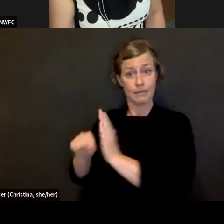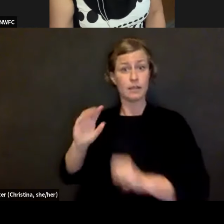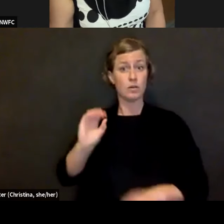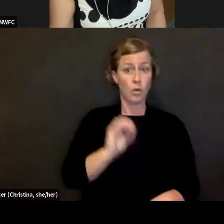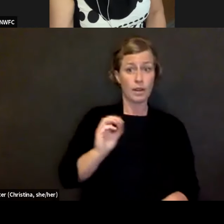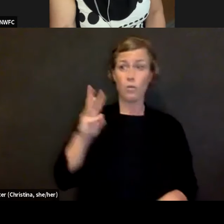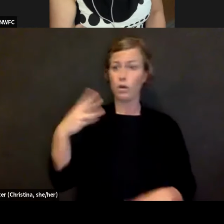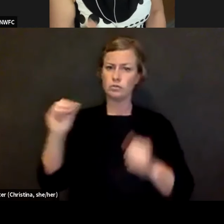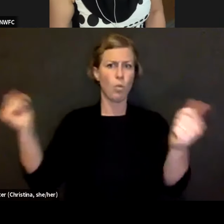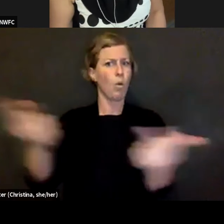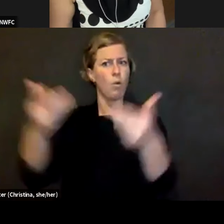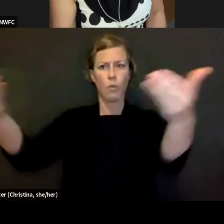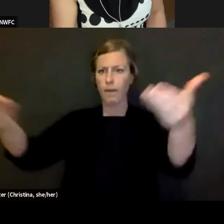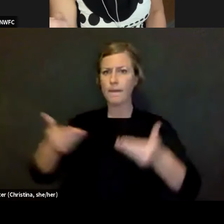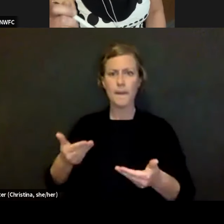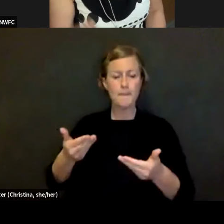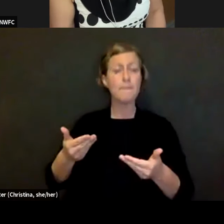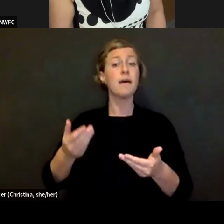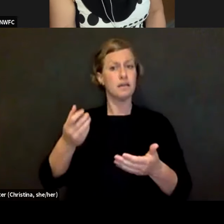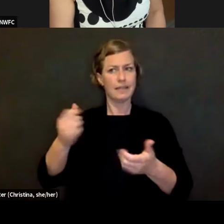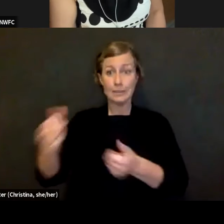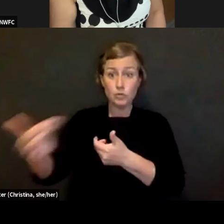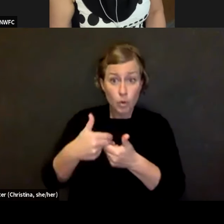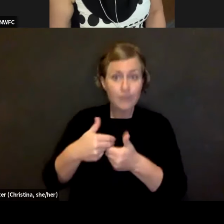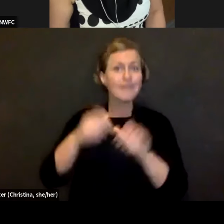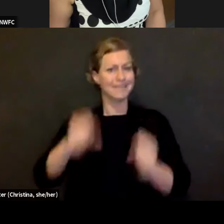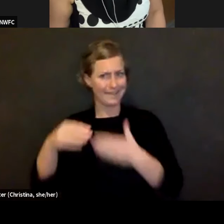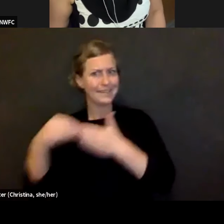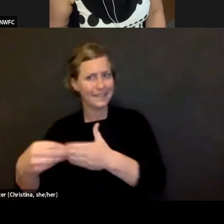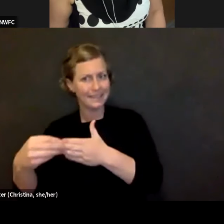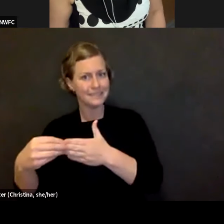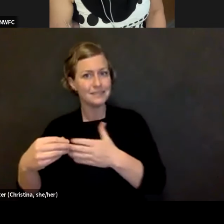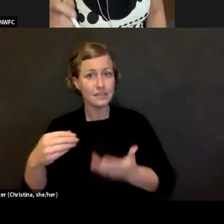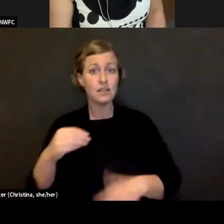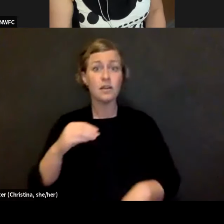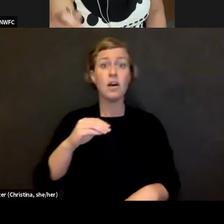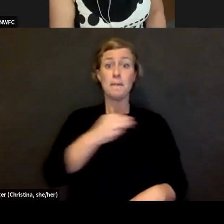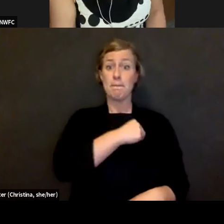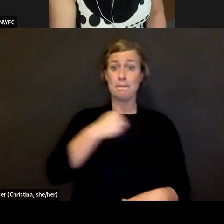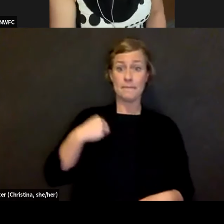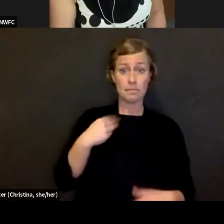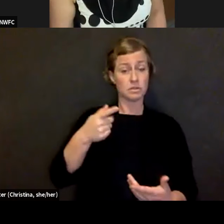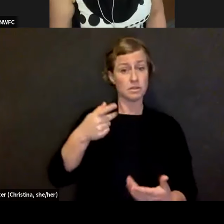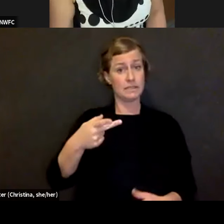races and backgrounds from Oregon and Washington. Loved ones killed in Oregon and Washington are